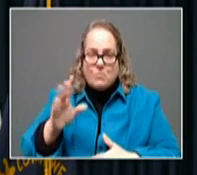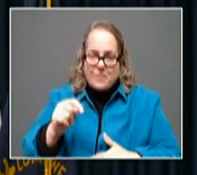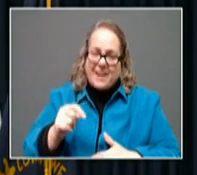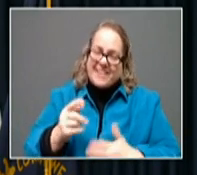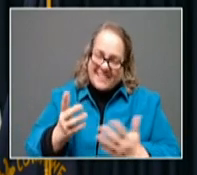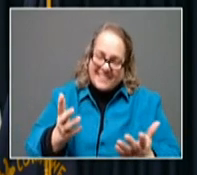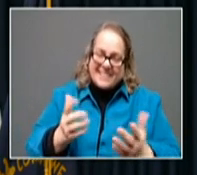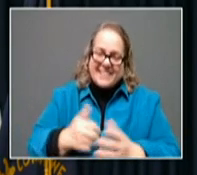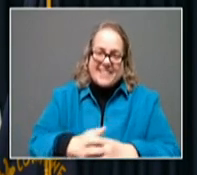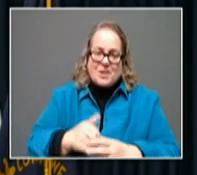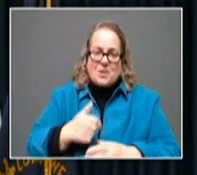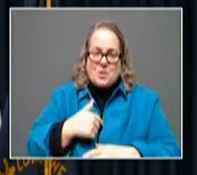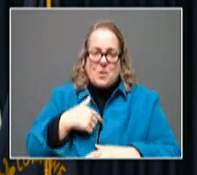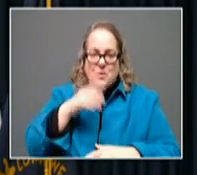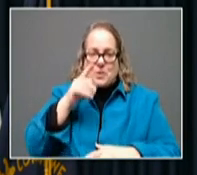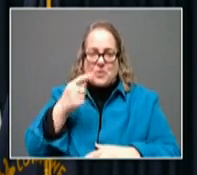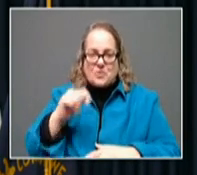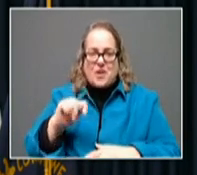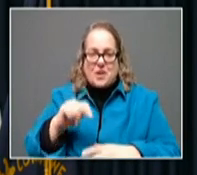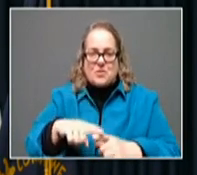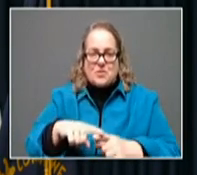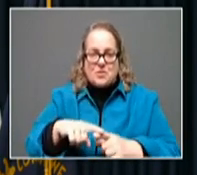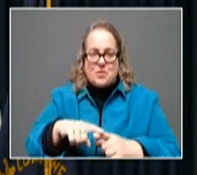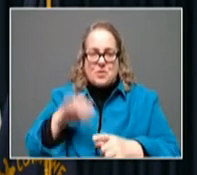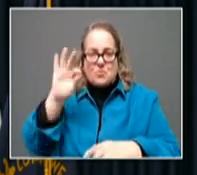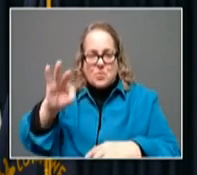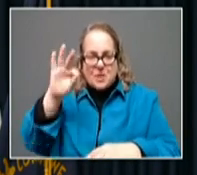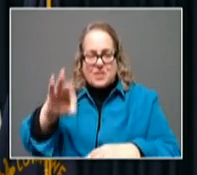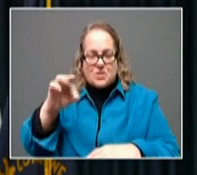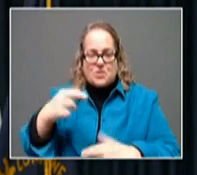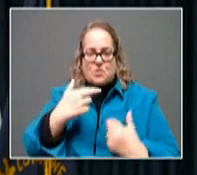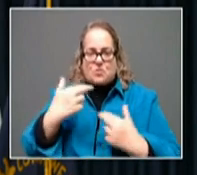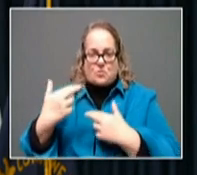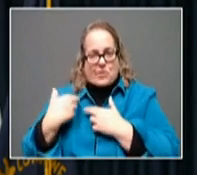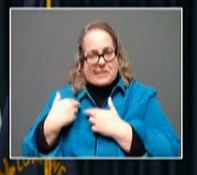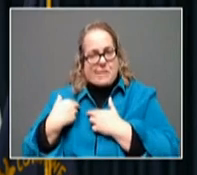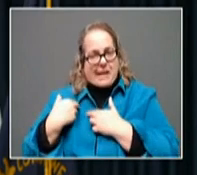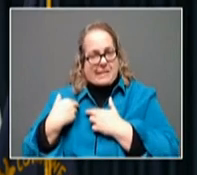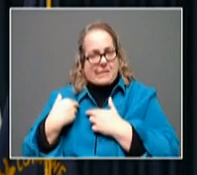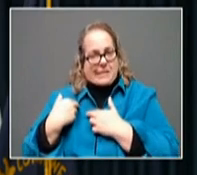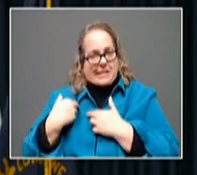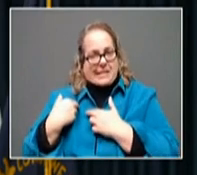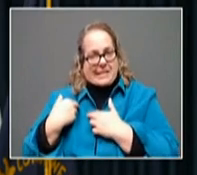try to, to, to preach responsibility up and tell them Melissa Patrick Kentucky health news.